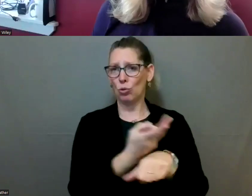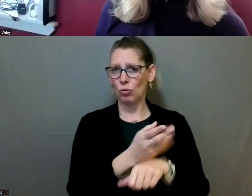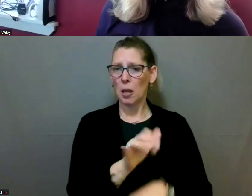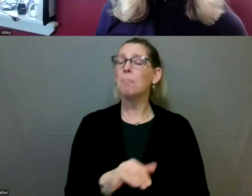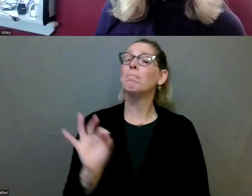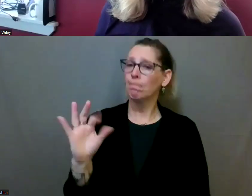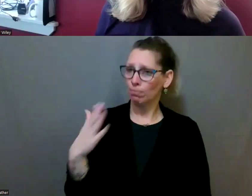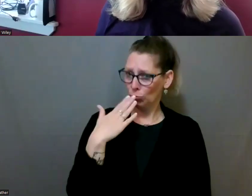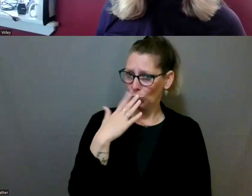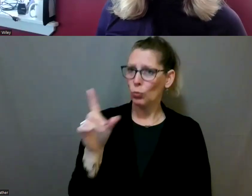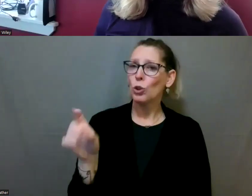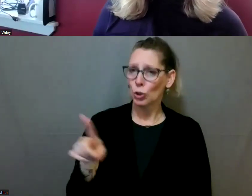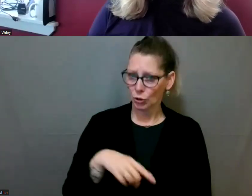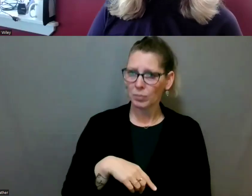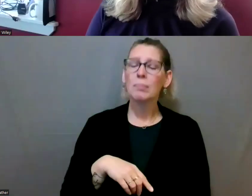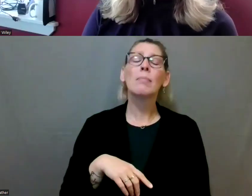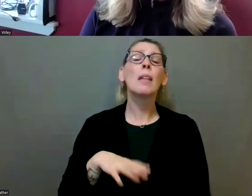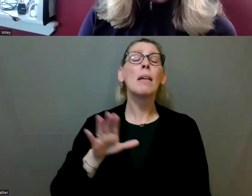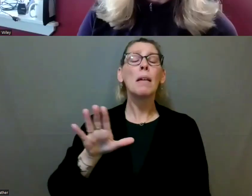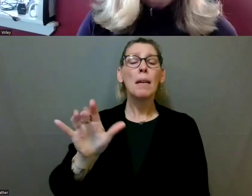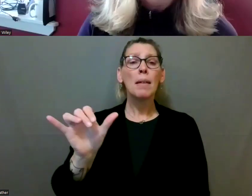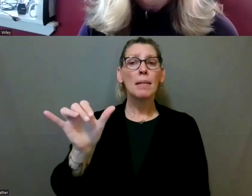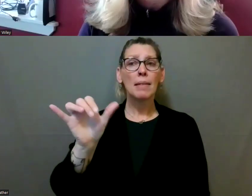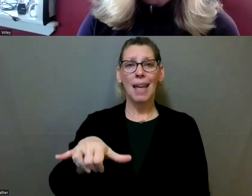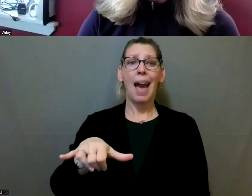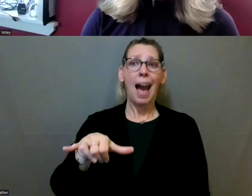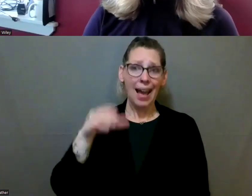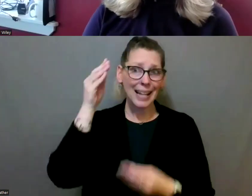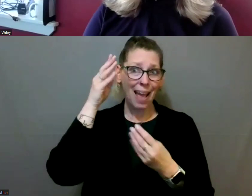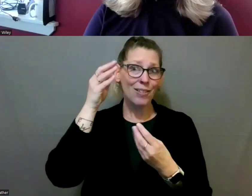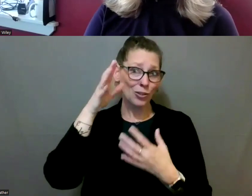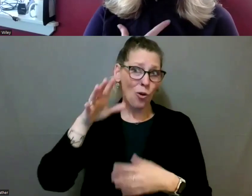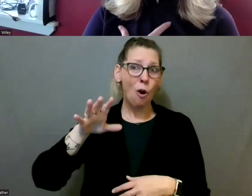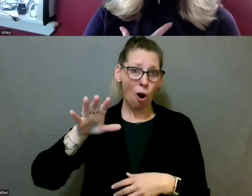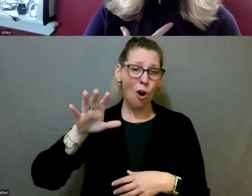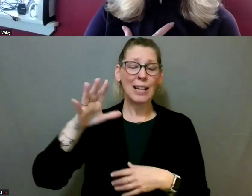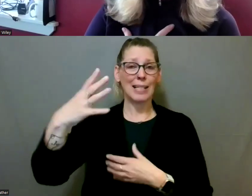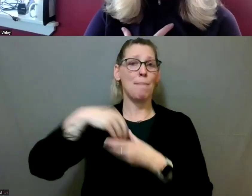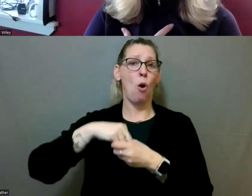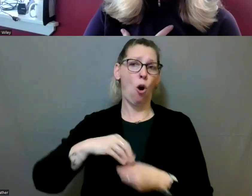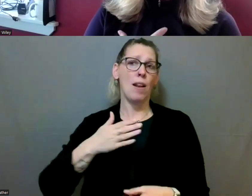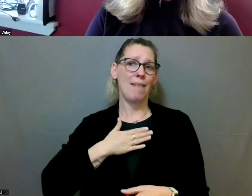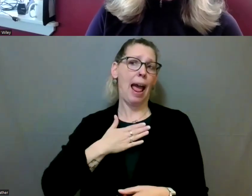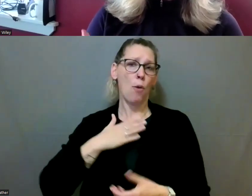so that um inventory is part part of our uh partnership with school so if